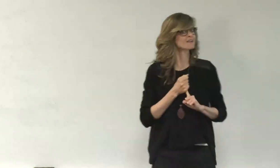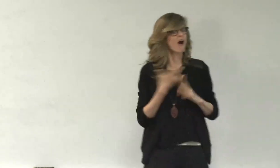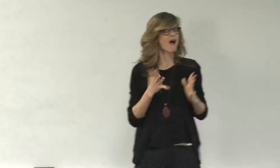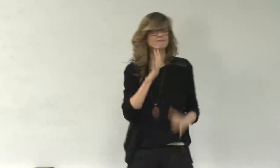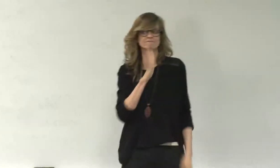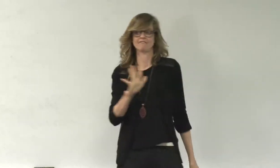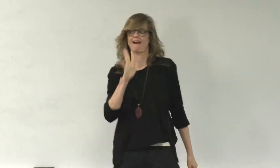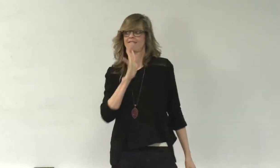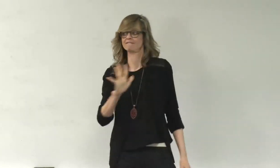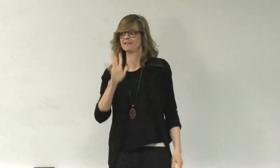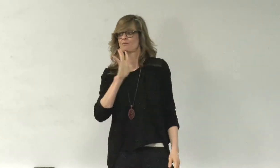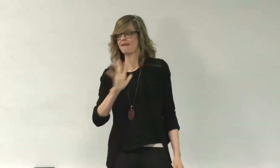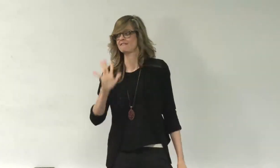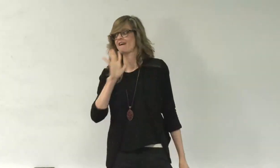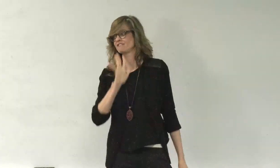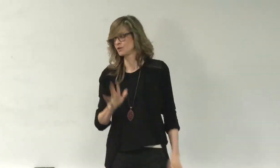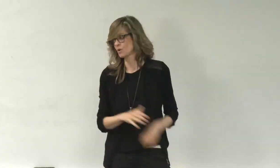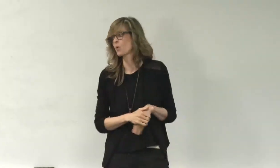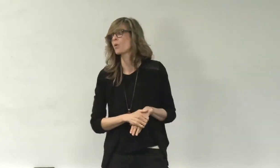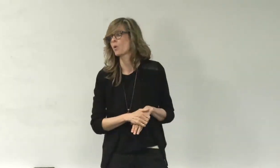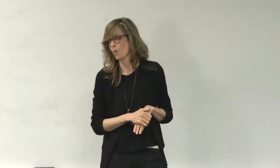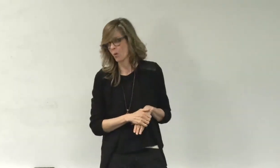I WAS 5 YEARS OLD WHEN I LOST MY HEARING.